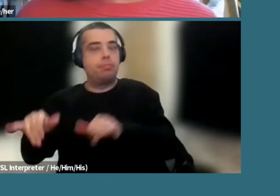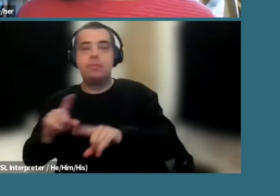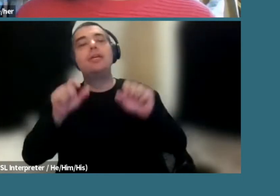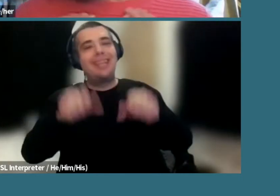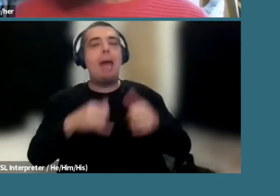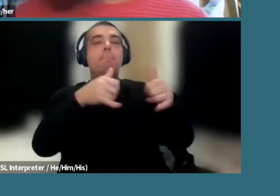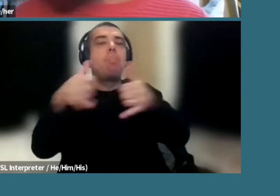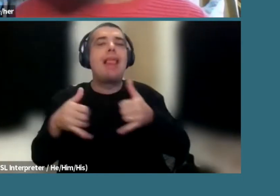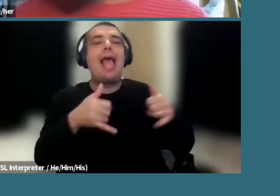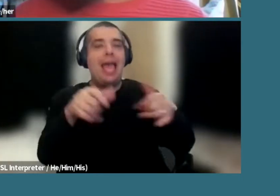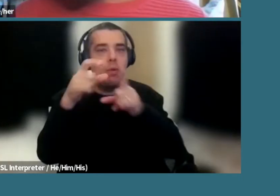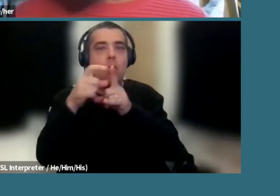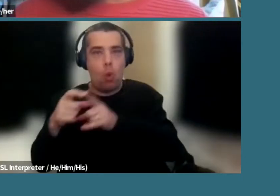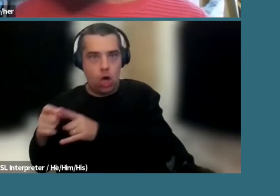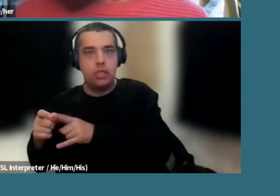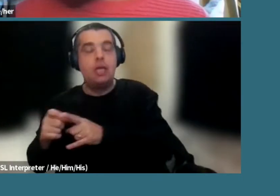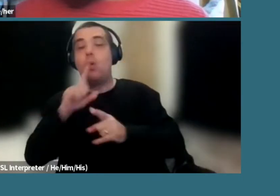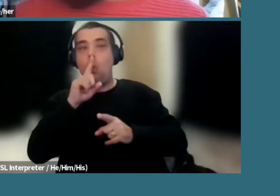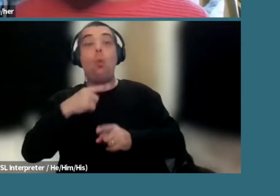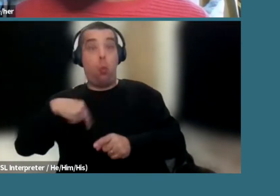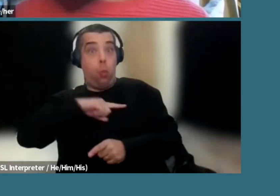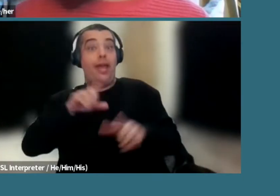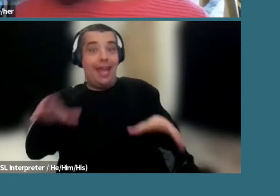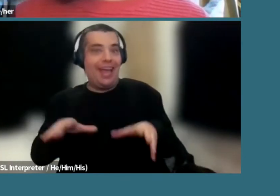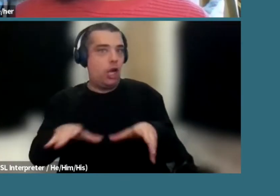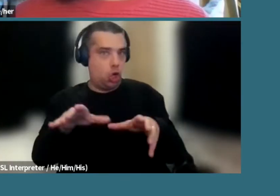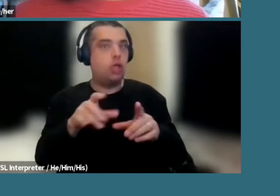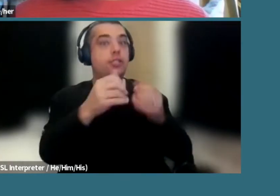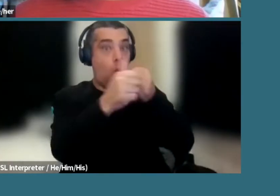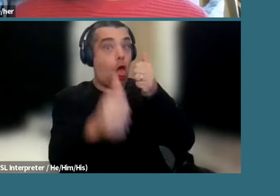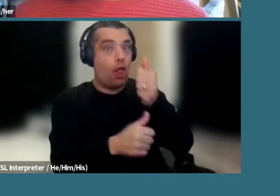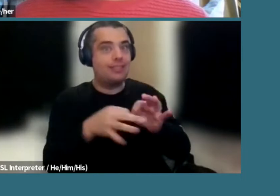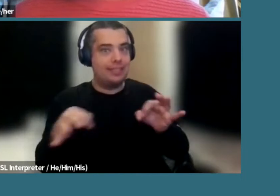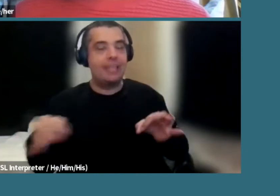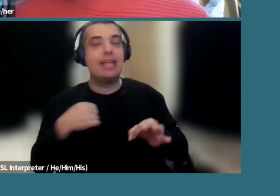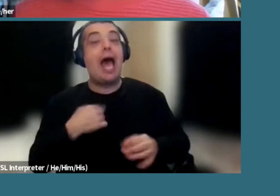And we absolutely encourage that with alt text. I really enjoy